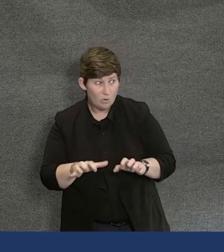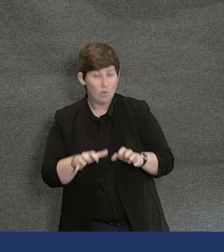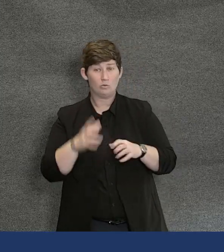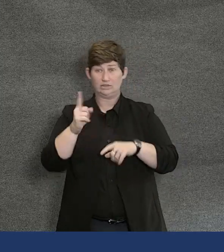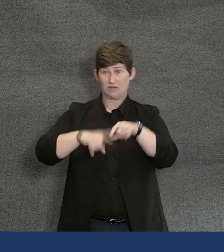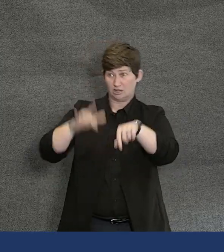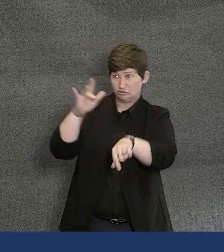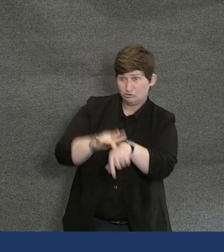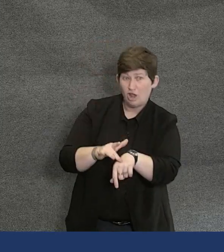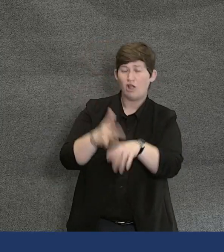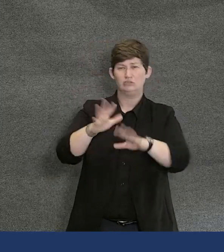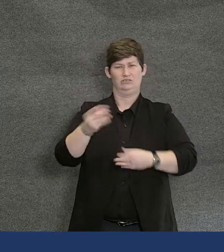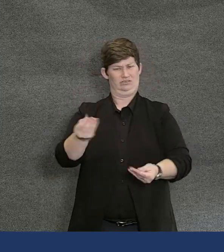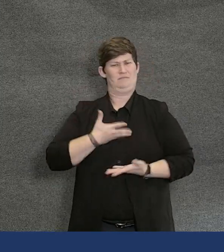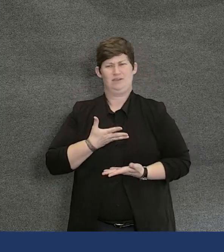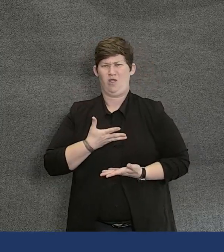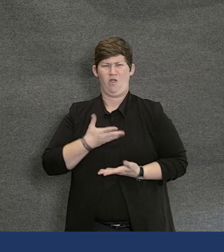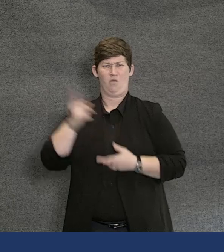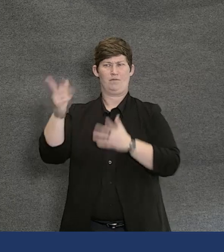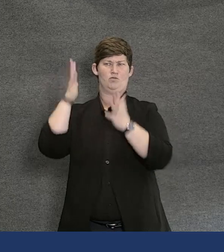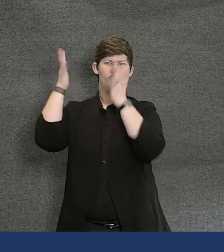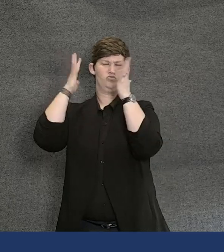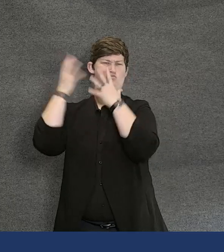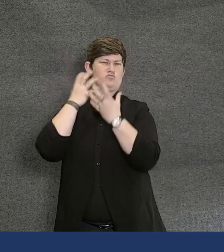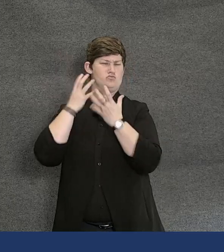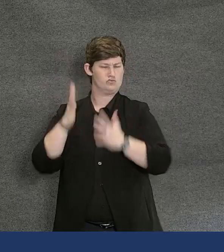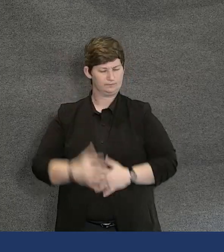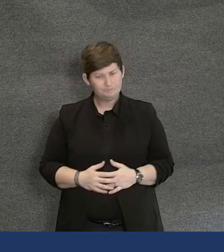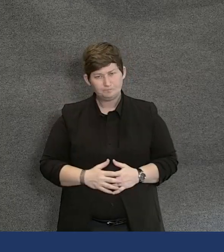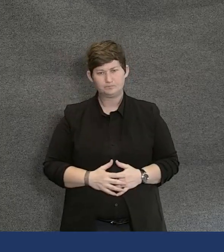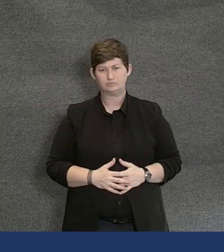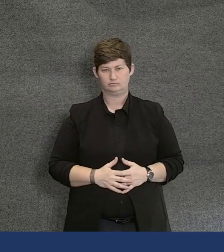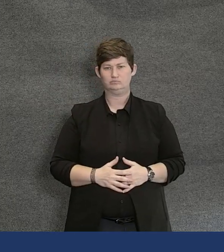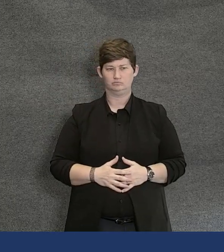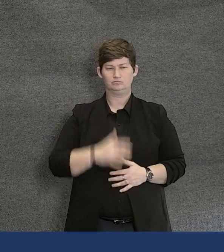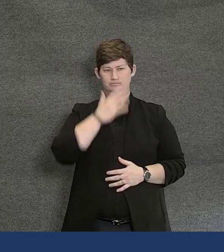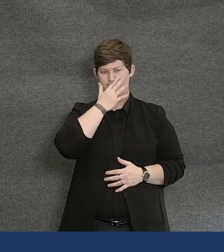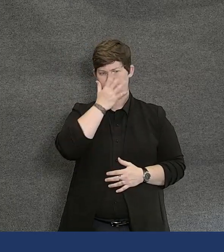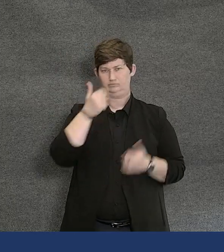Absolutely. OK, great. I like that.